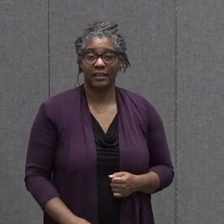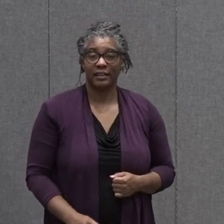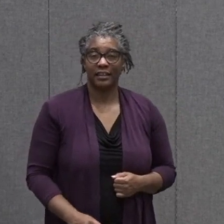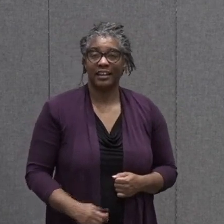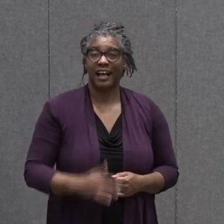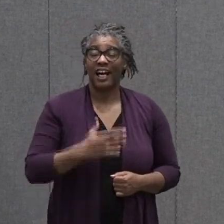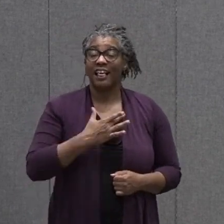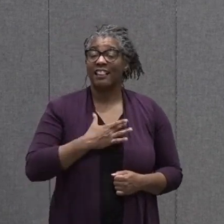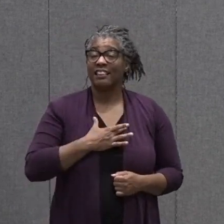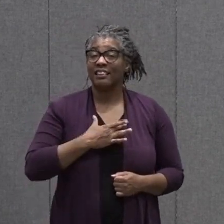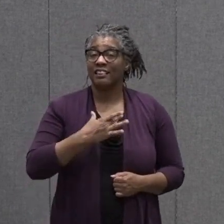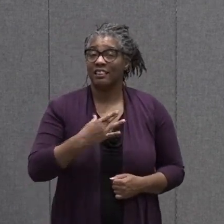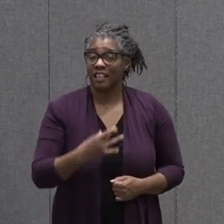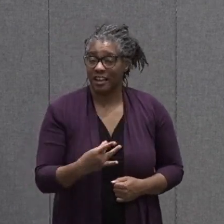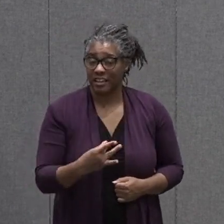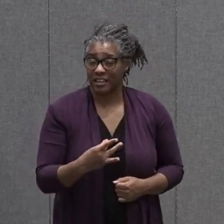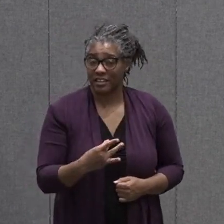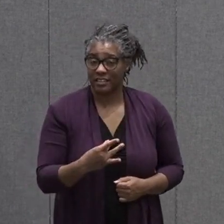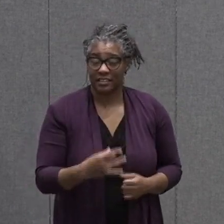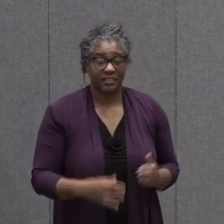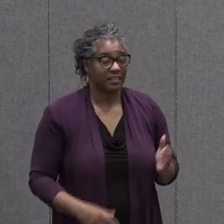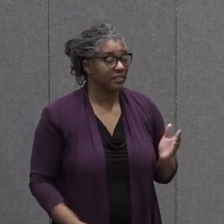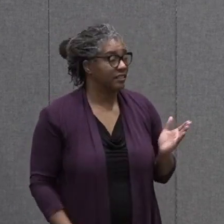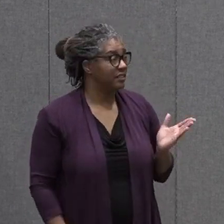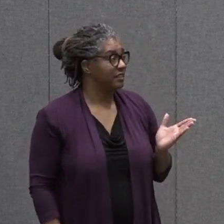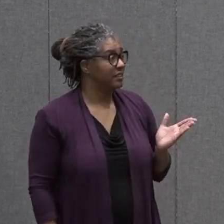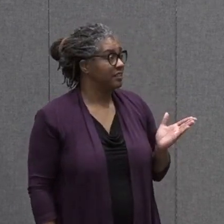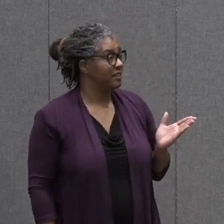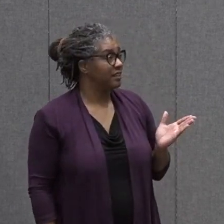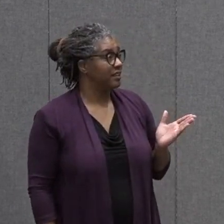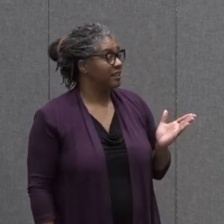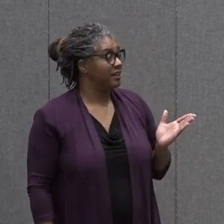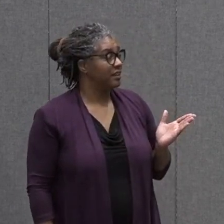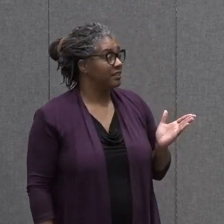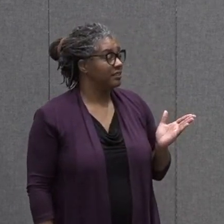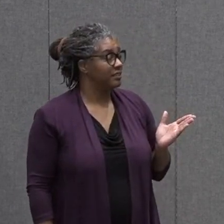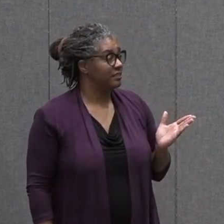I know we practiced it this week, L-I-K-E,